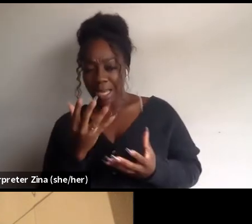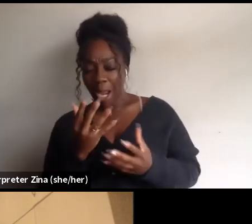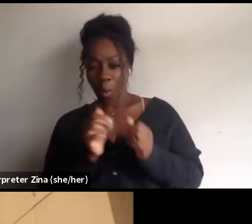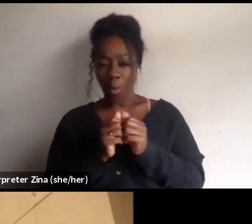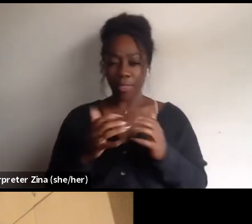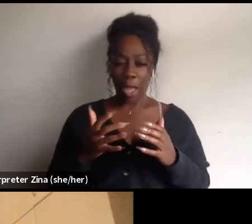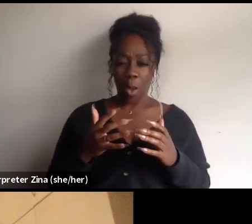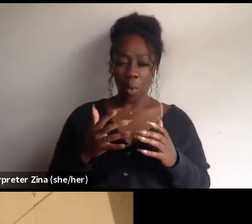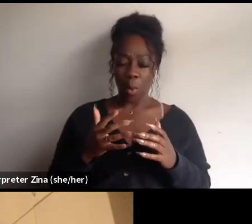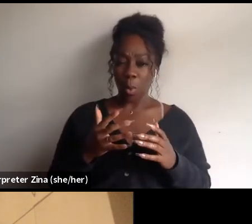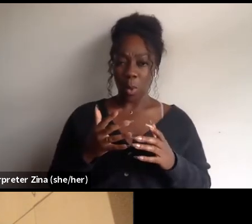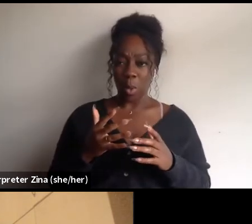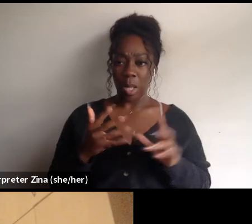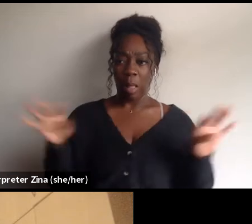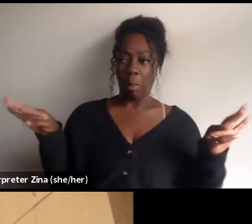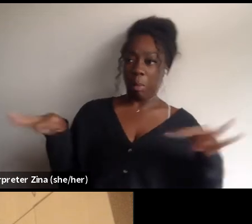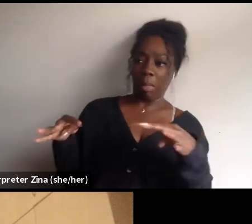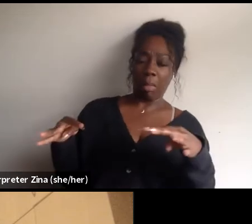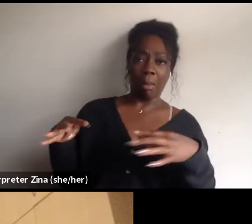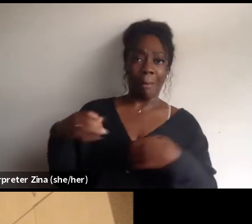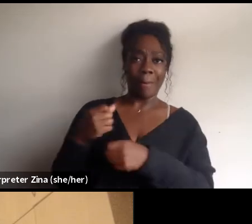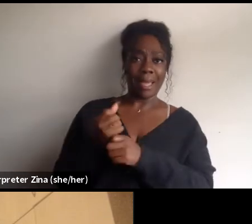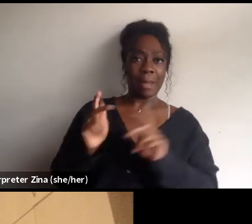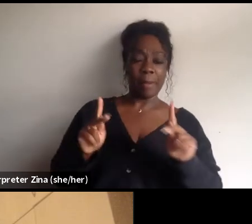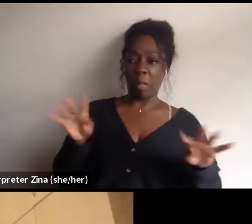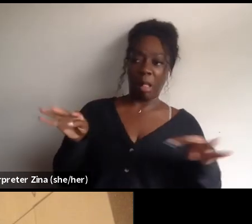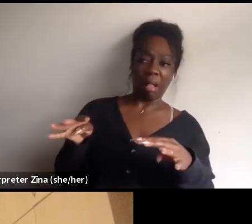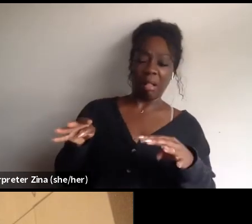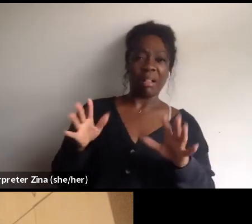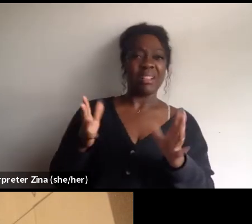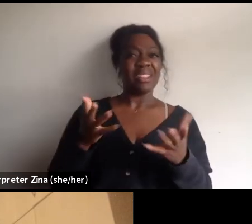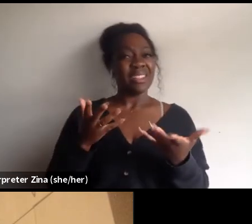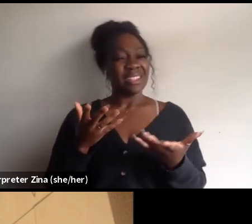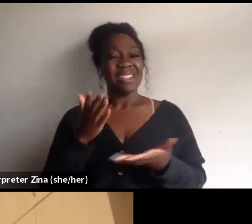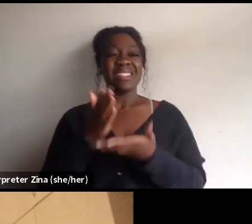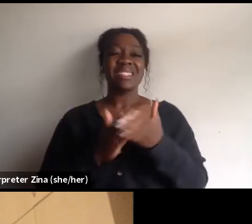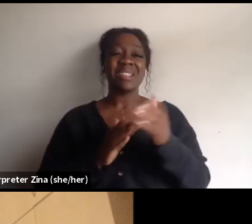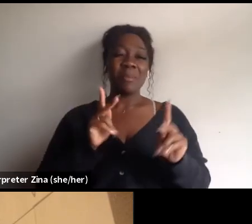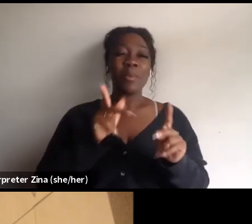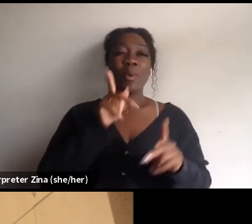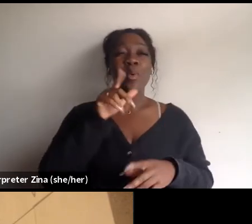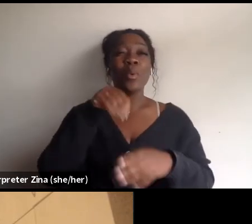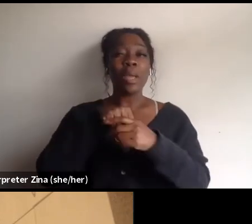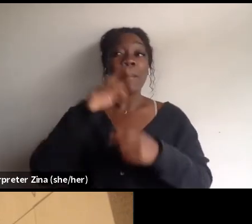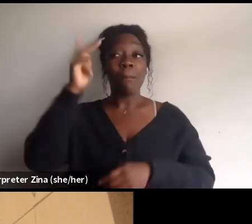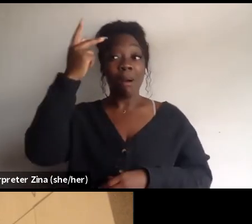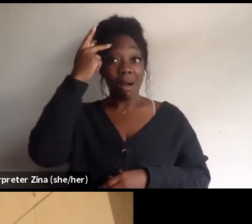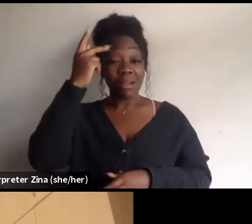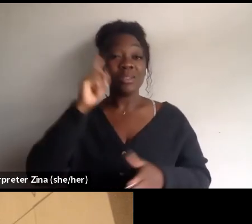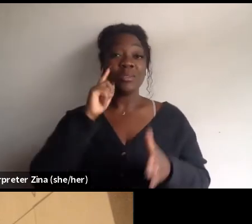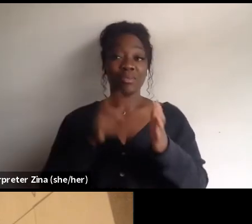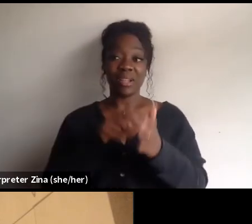So, most people who are in politics and things like that recognize that but this is something that I observed